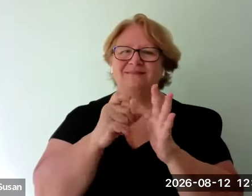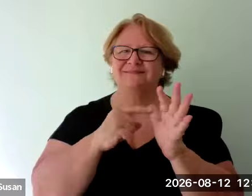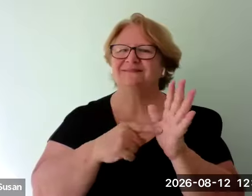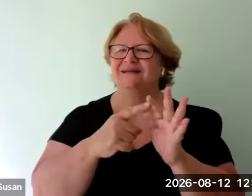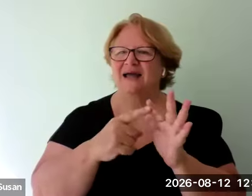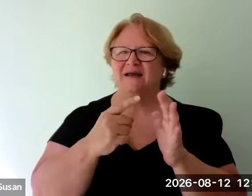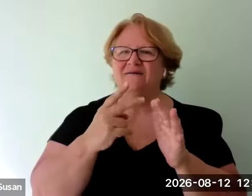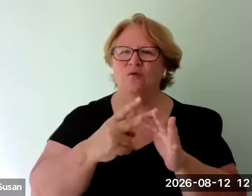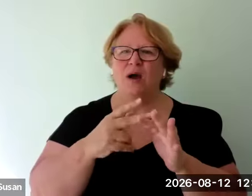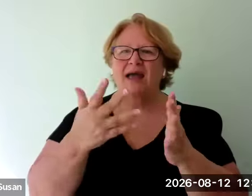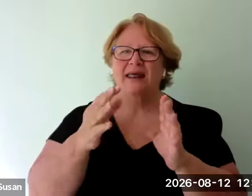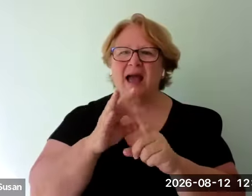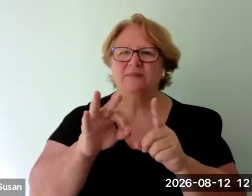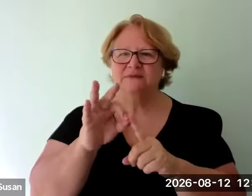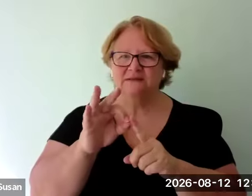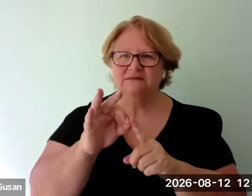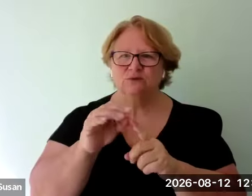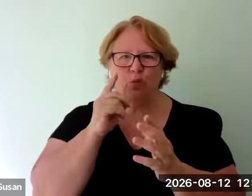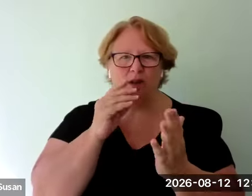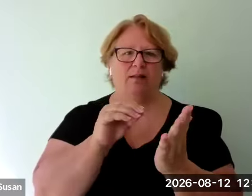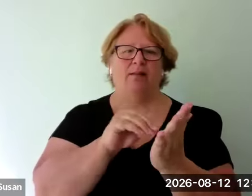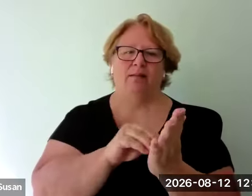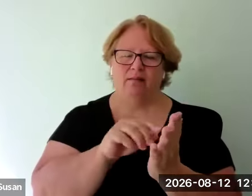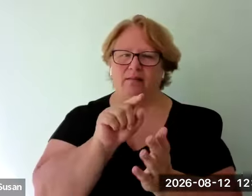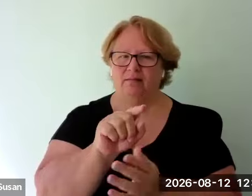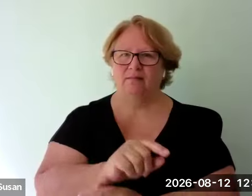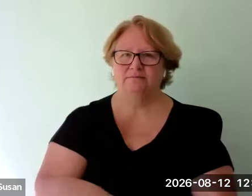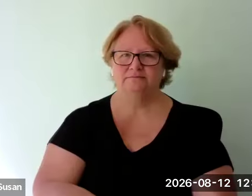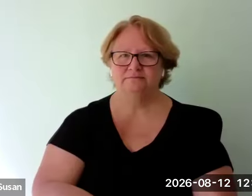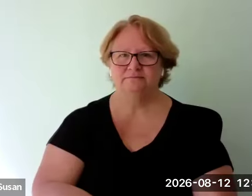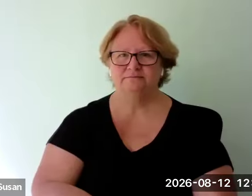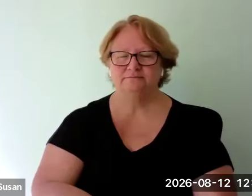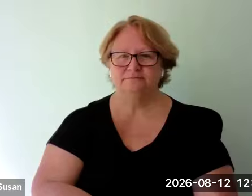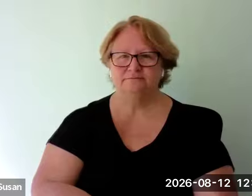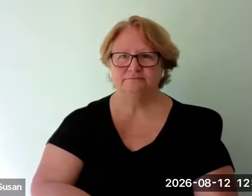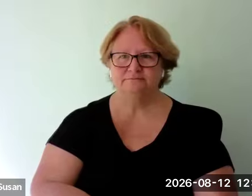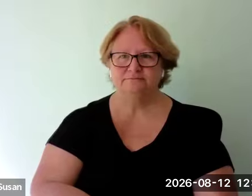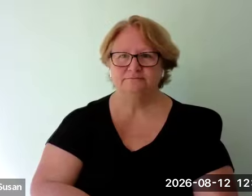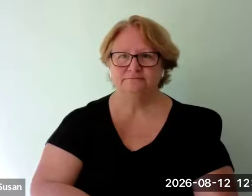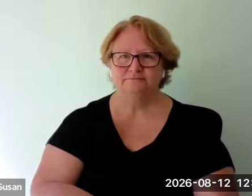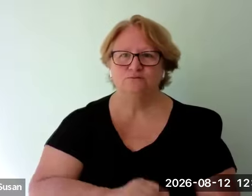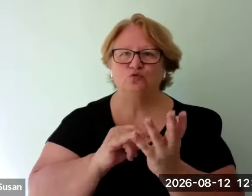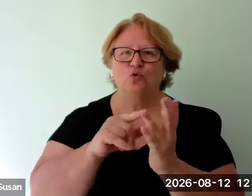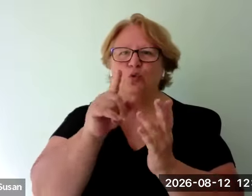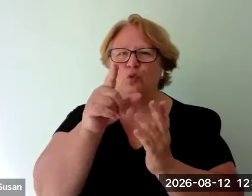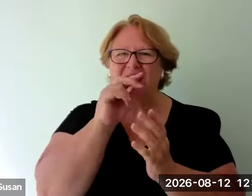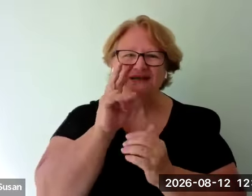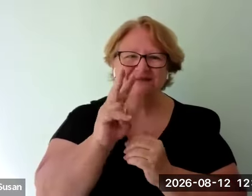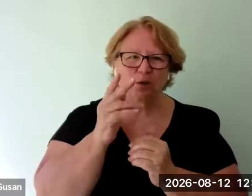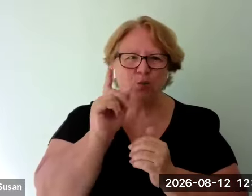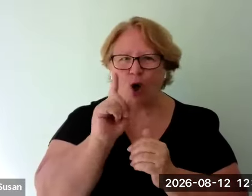we will be updating those as we go along. We will note the date on which - if there are any updates, the date will be